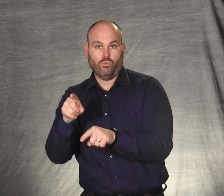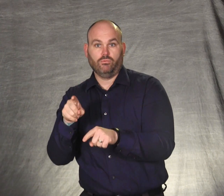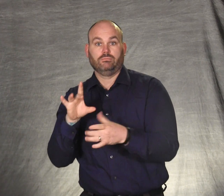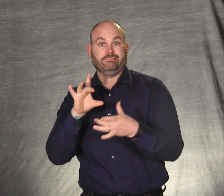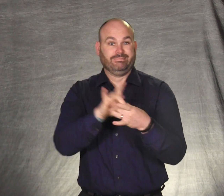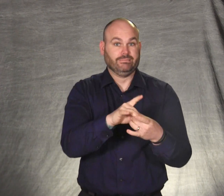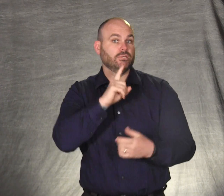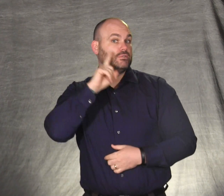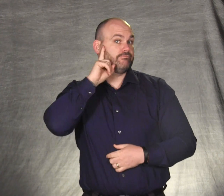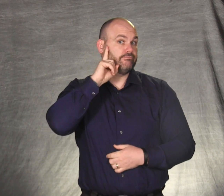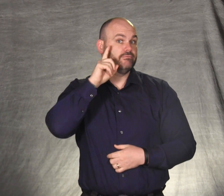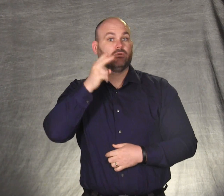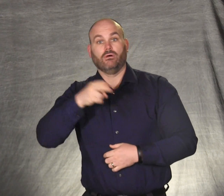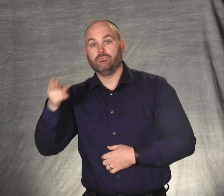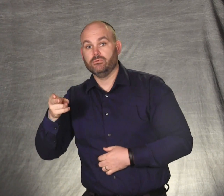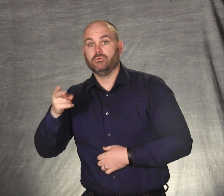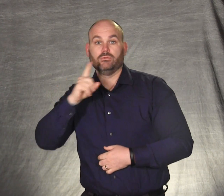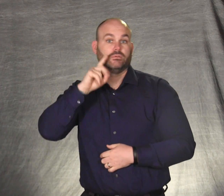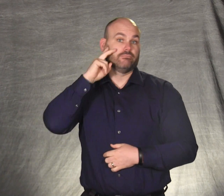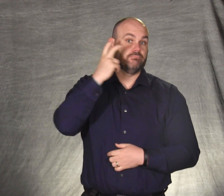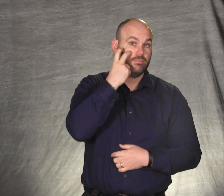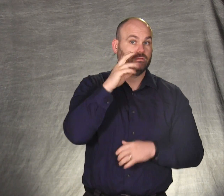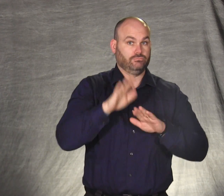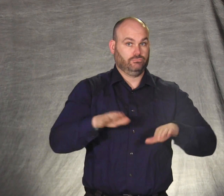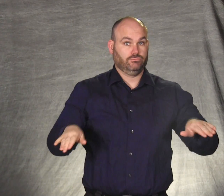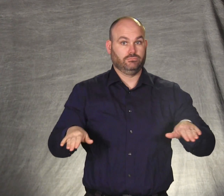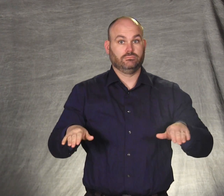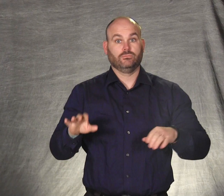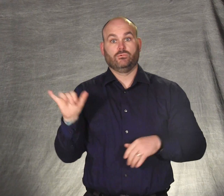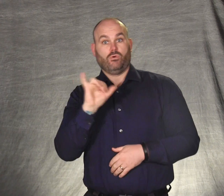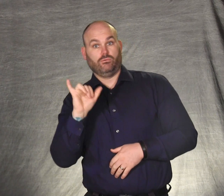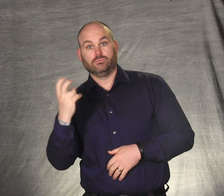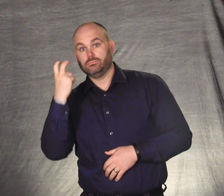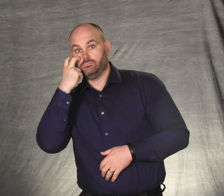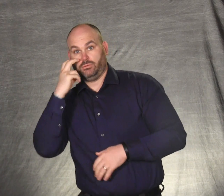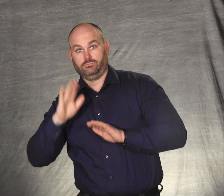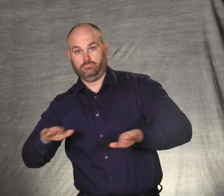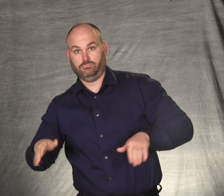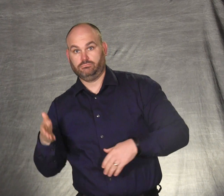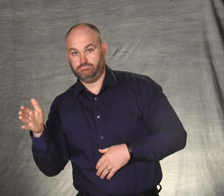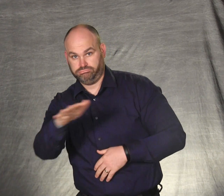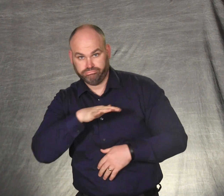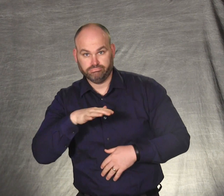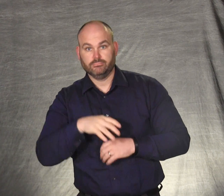for deaf and hard of hearing children, as well as blind children,